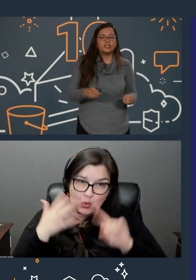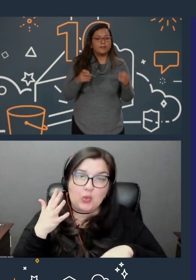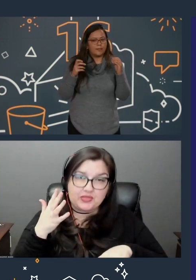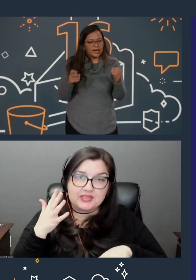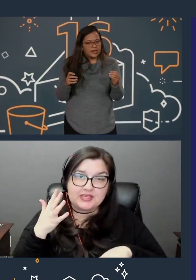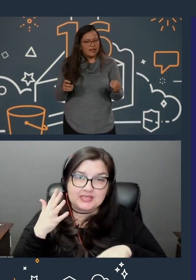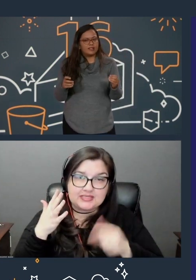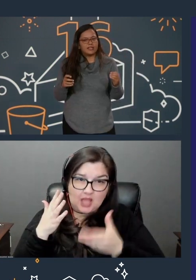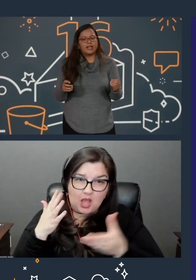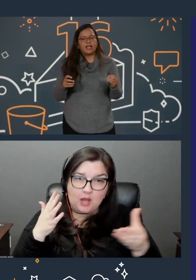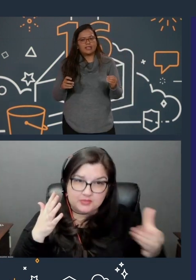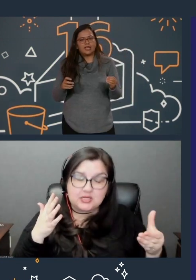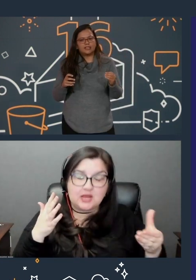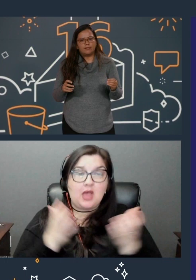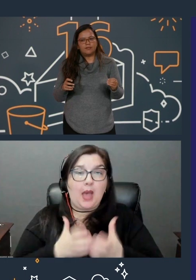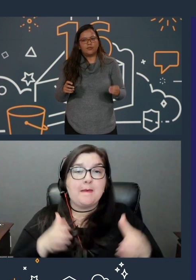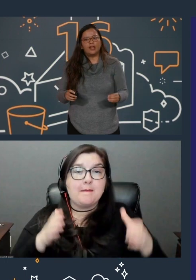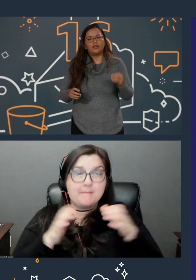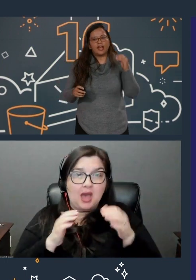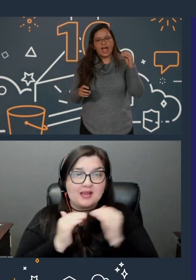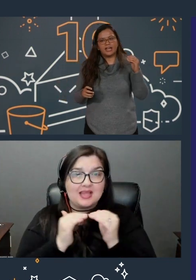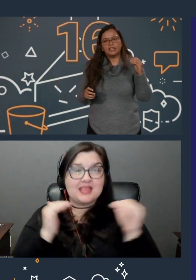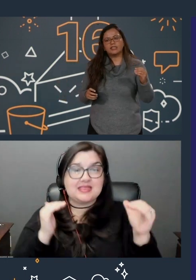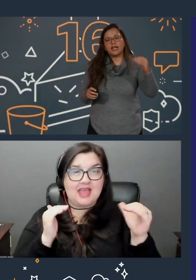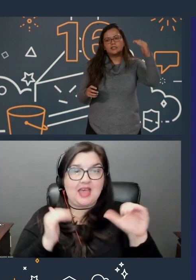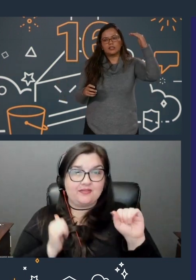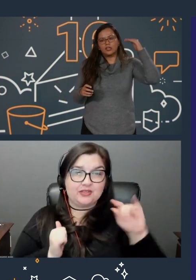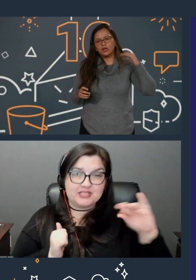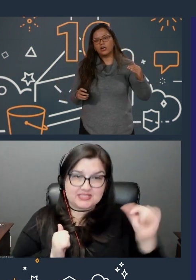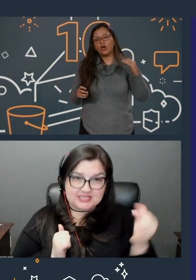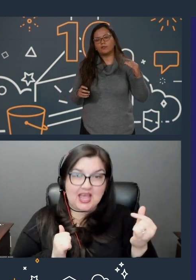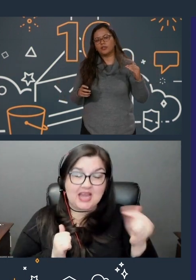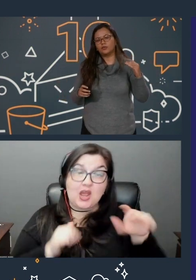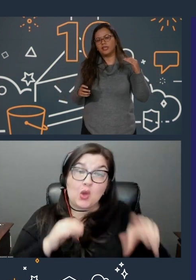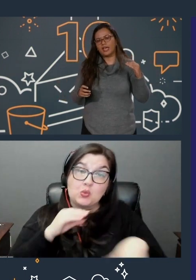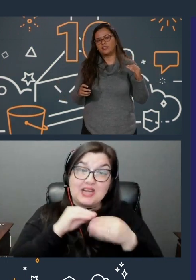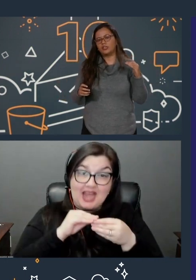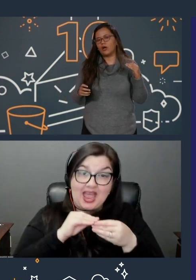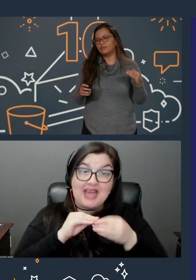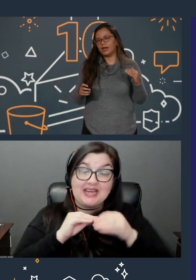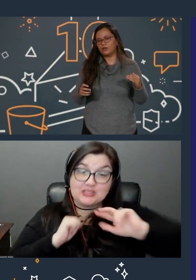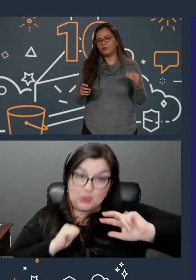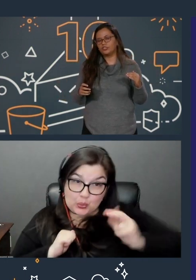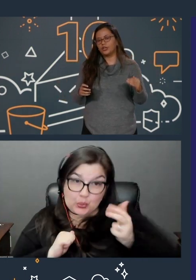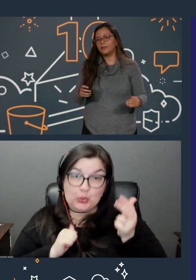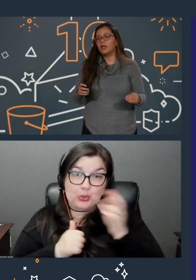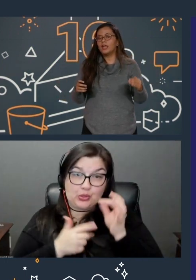So it's a bucket-level setting, as I said before, and we're adding this as a third option to the S3 object ownership.